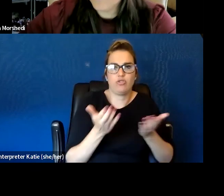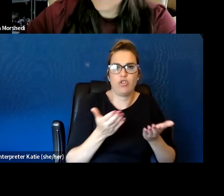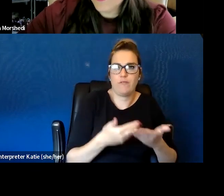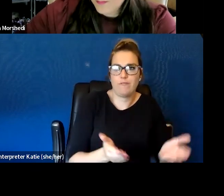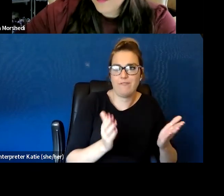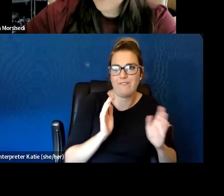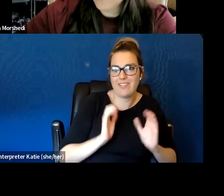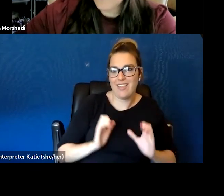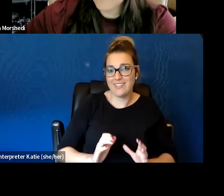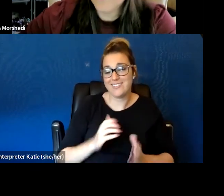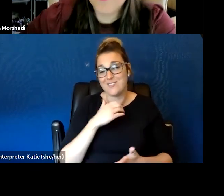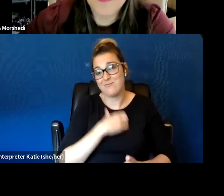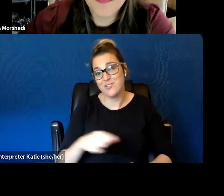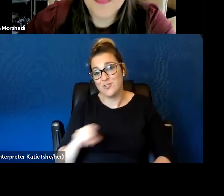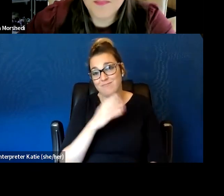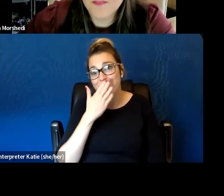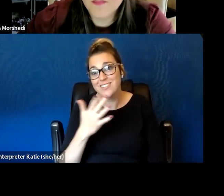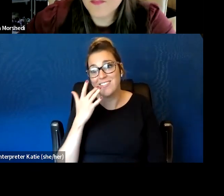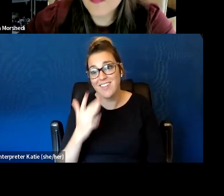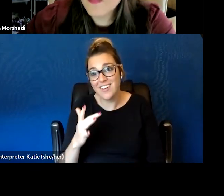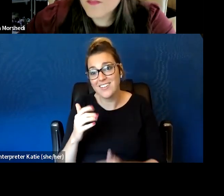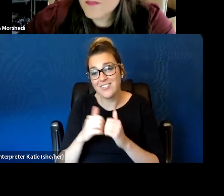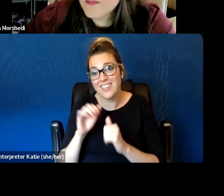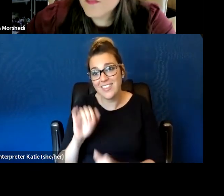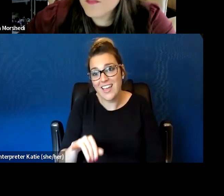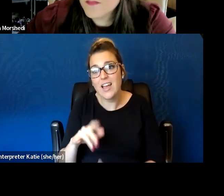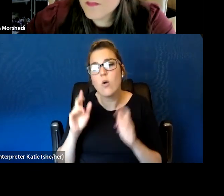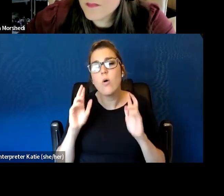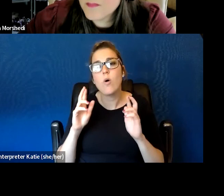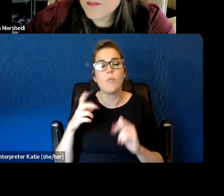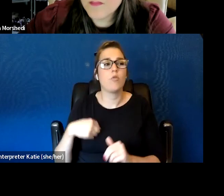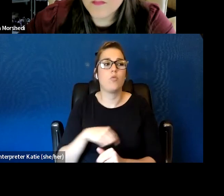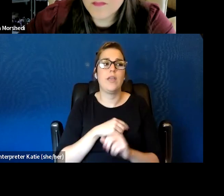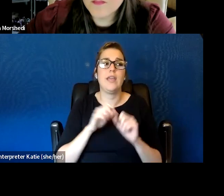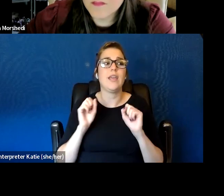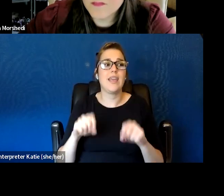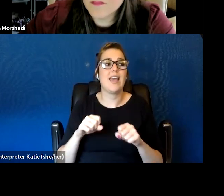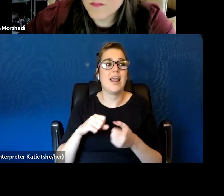we wish you all the best with that. And we hope that we can like help provide some resources